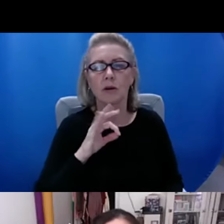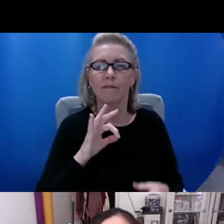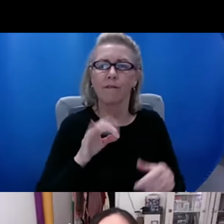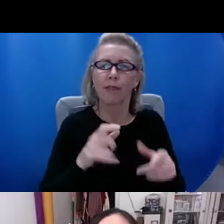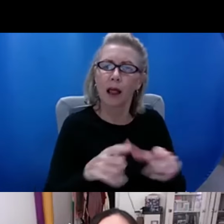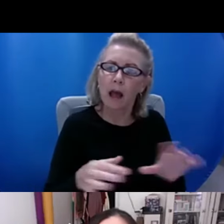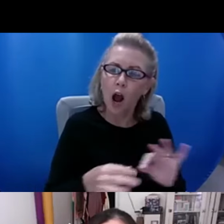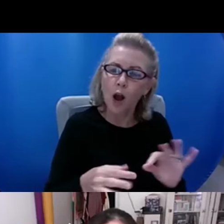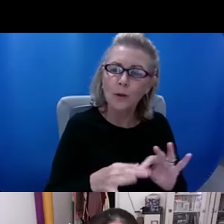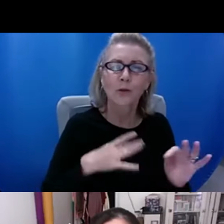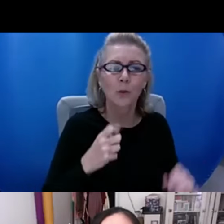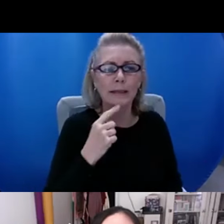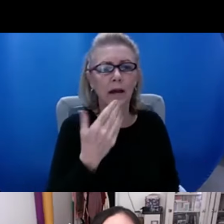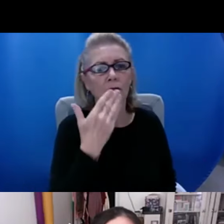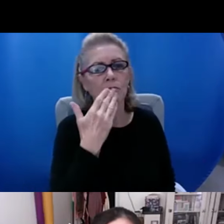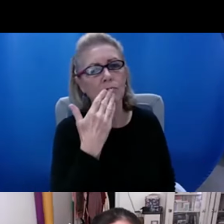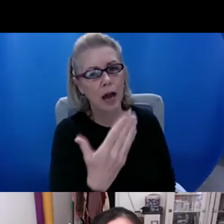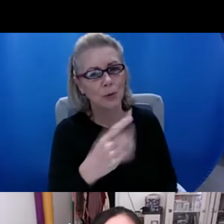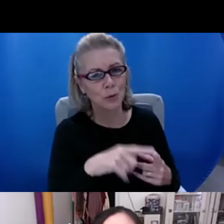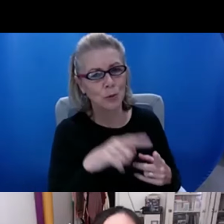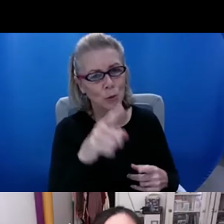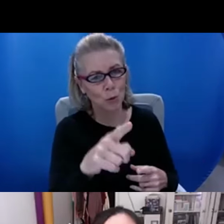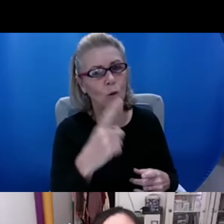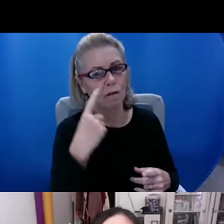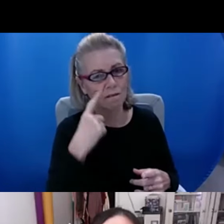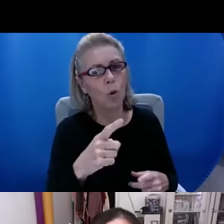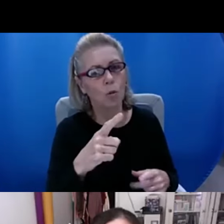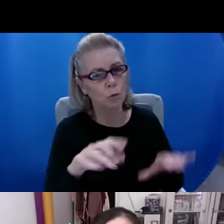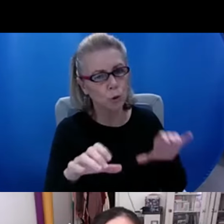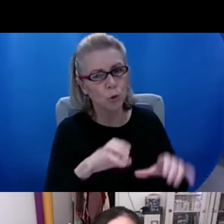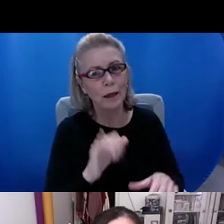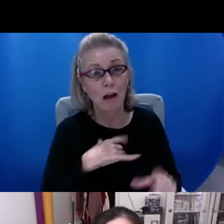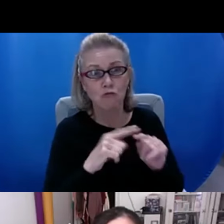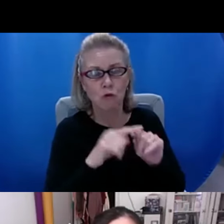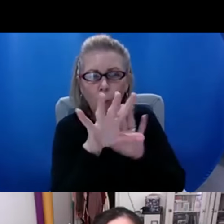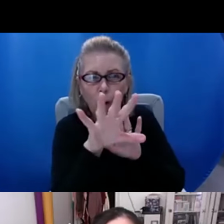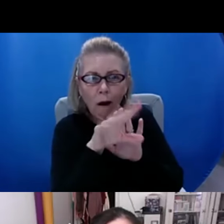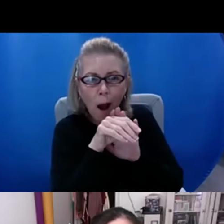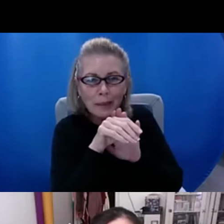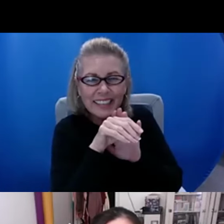say thank you to you for doing that. I tried to copy, which is, you know, I don't teach English,